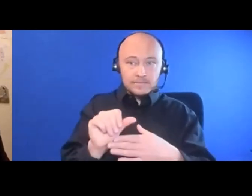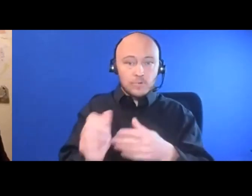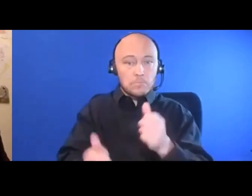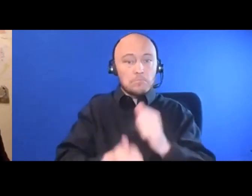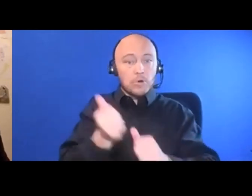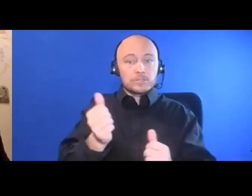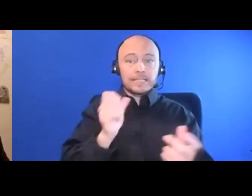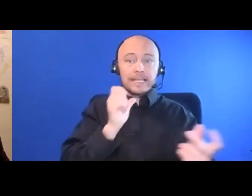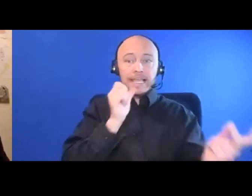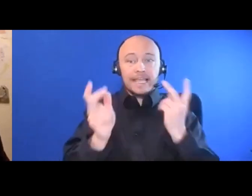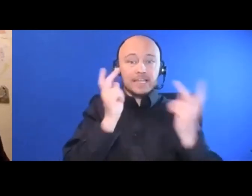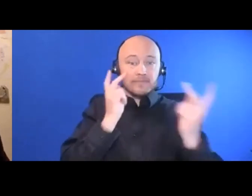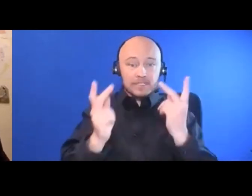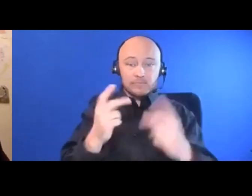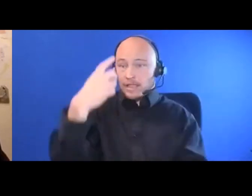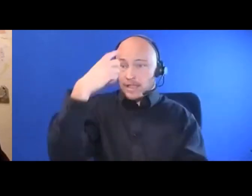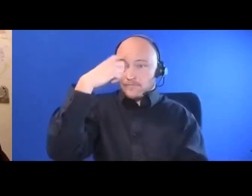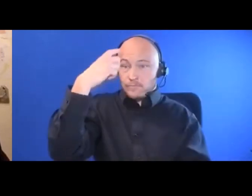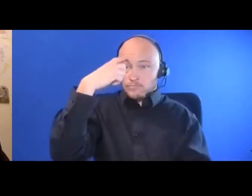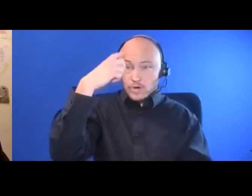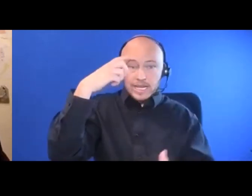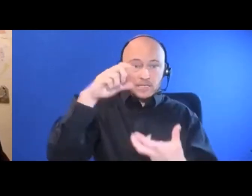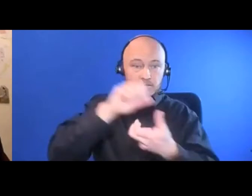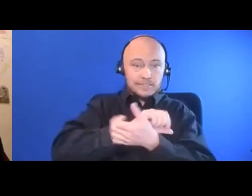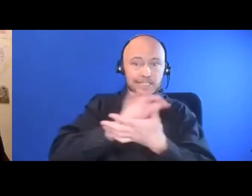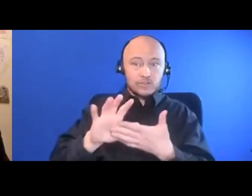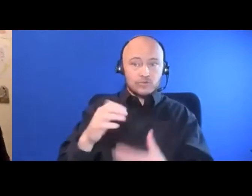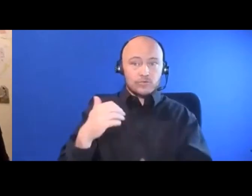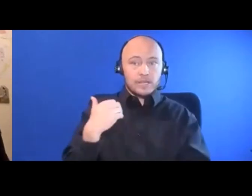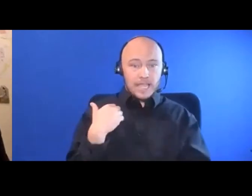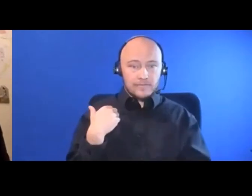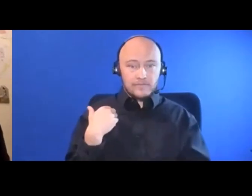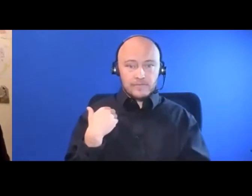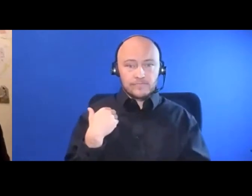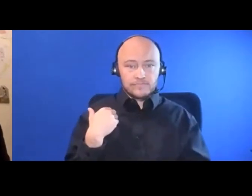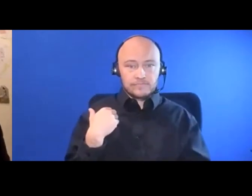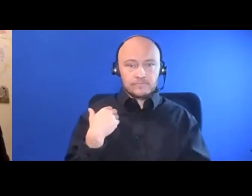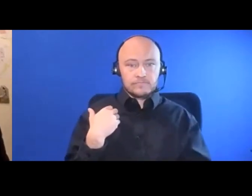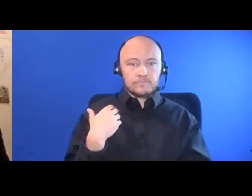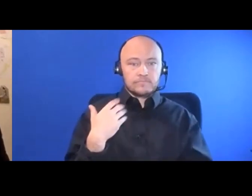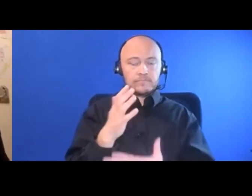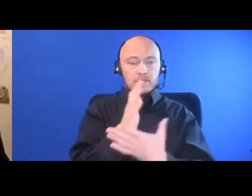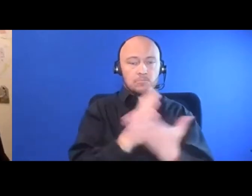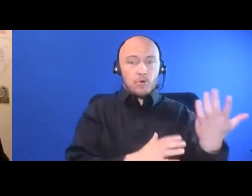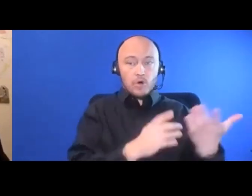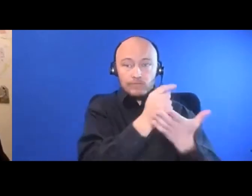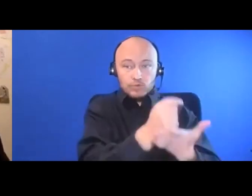It's a brain injury, which was part of a treatment for some tumors that I was born with.